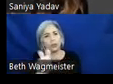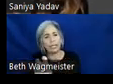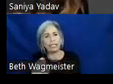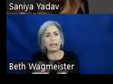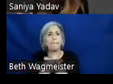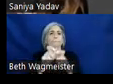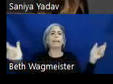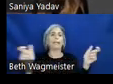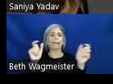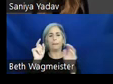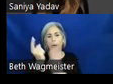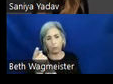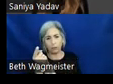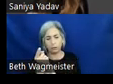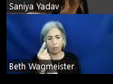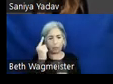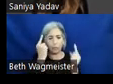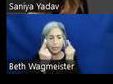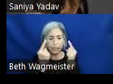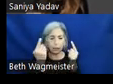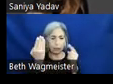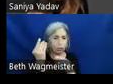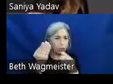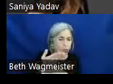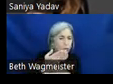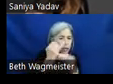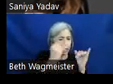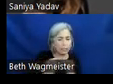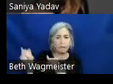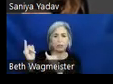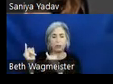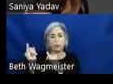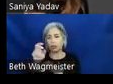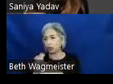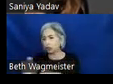through individual steps of a user's environment and journeys such as how a form is presented,